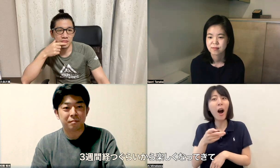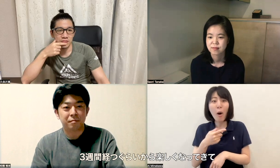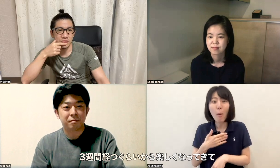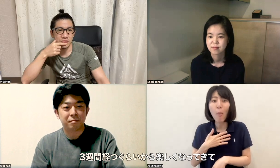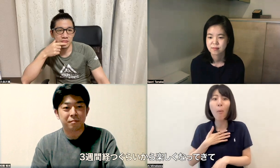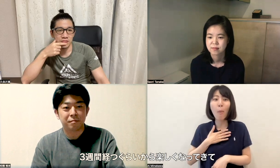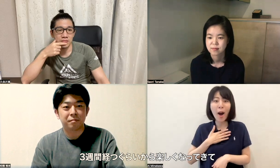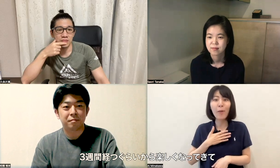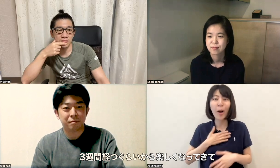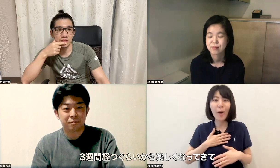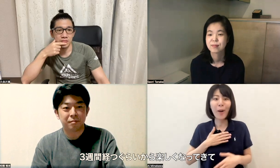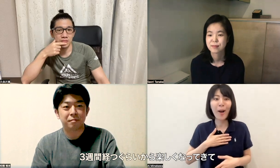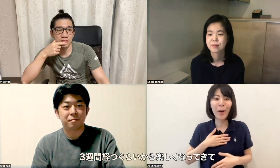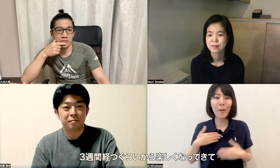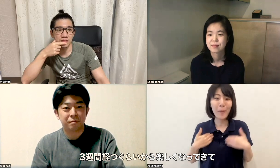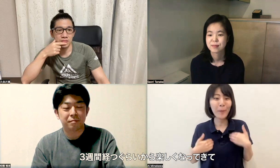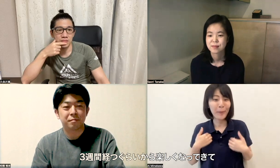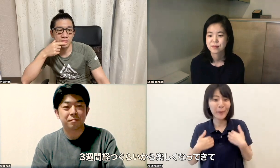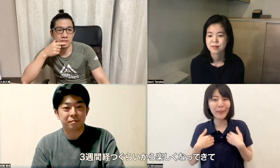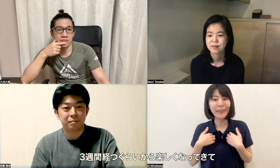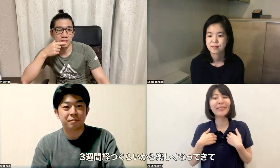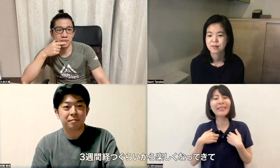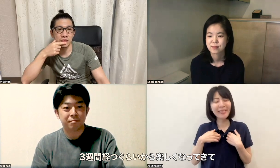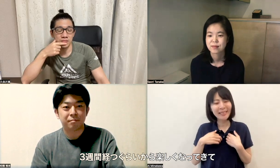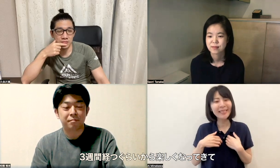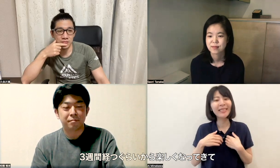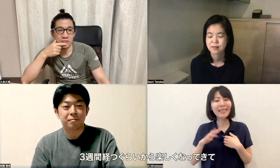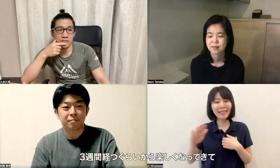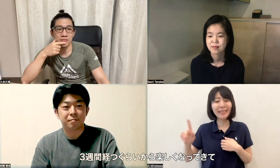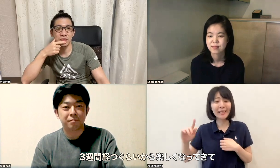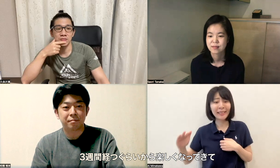After about 3 weeks, I started to enjoy the class.